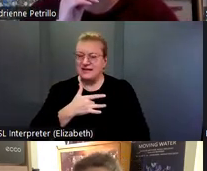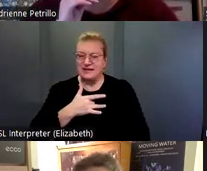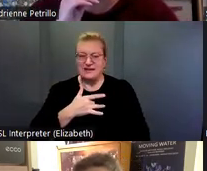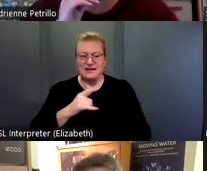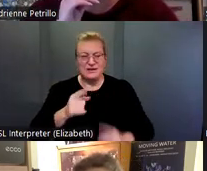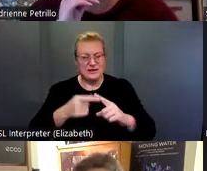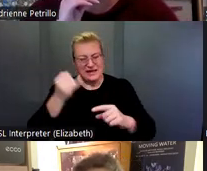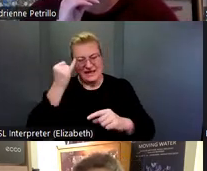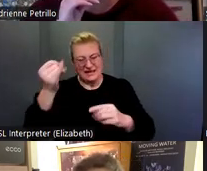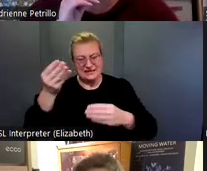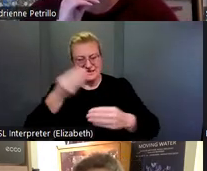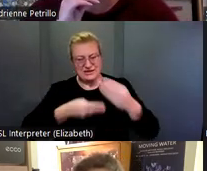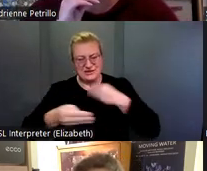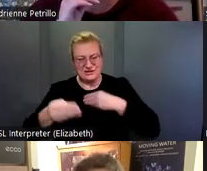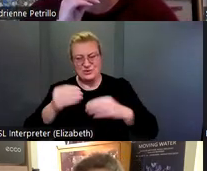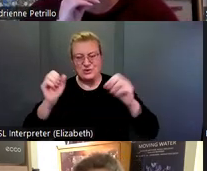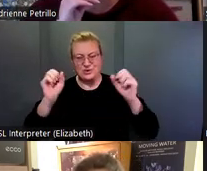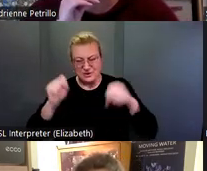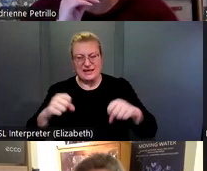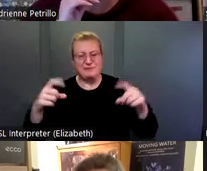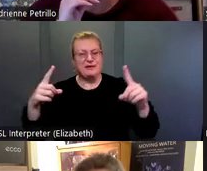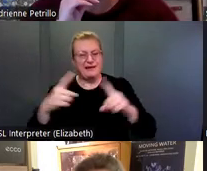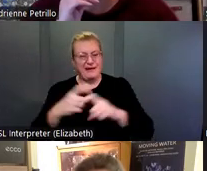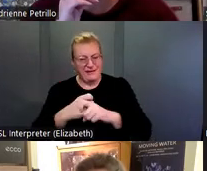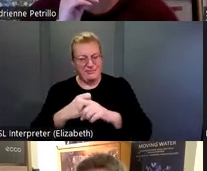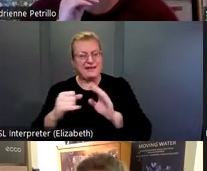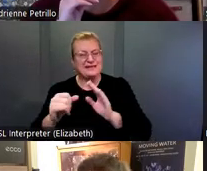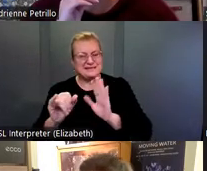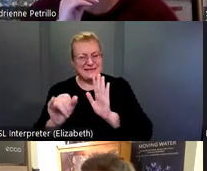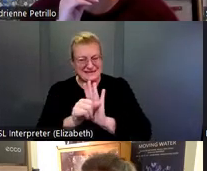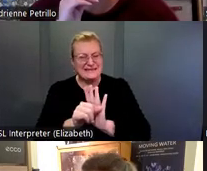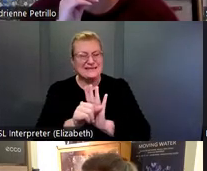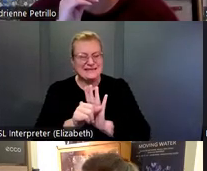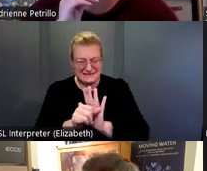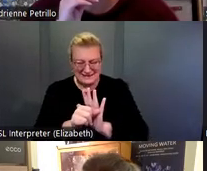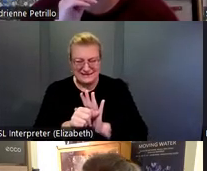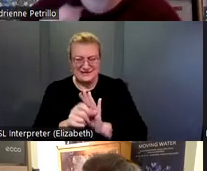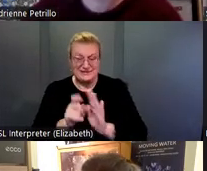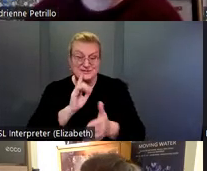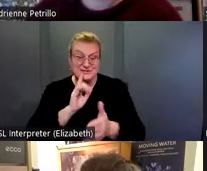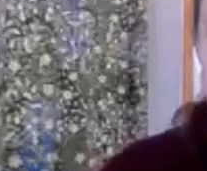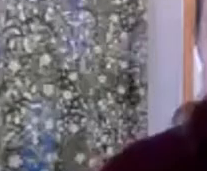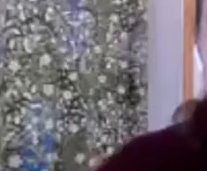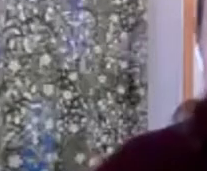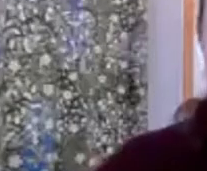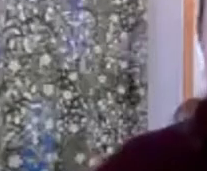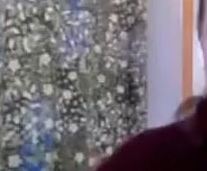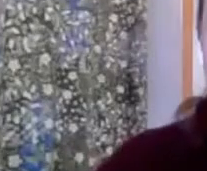that we can be a complex identity, and that's really nice 'cause I think that there's a number of us out there